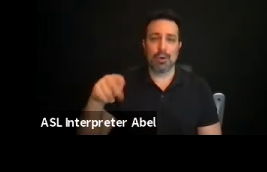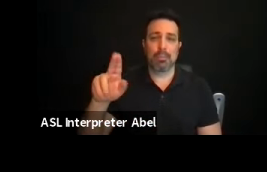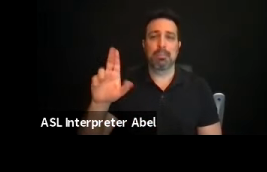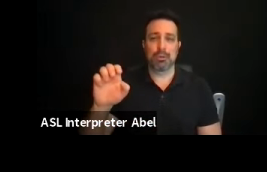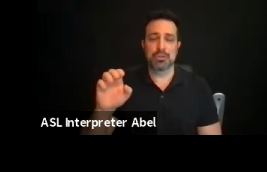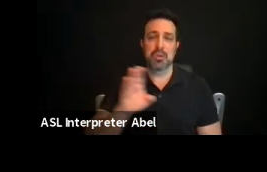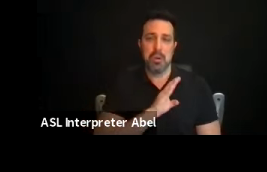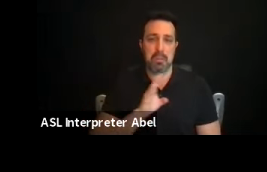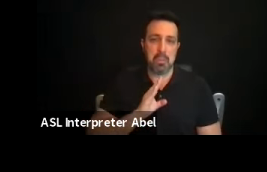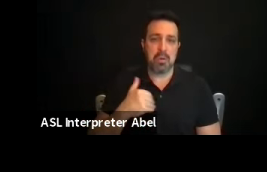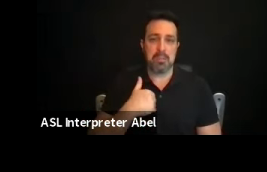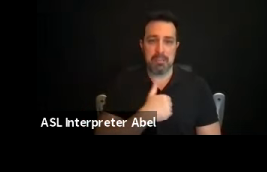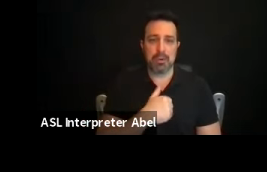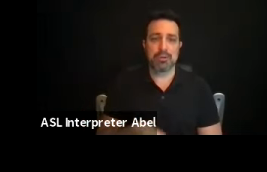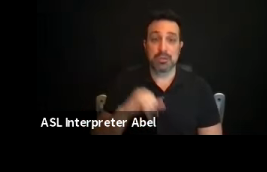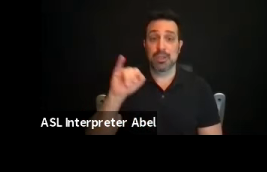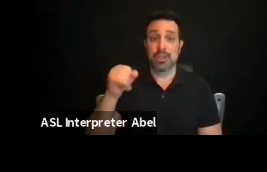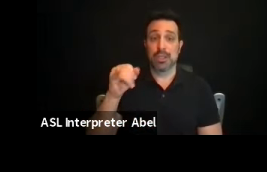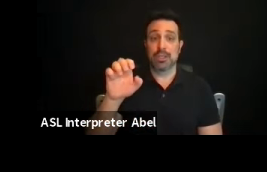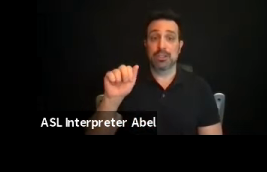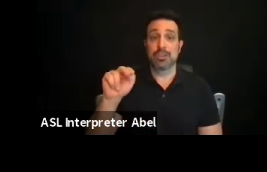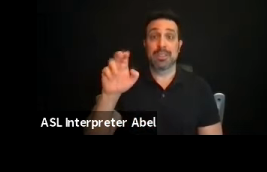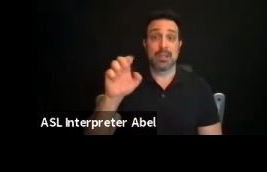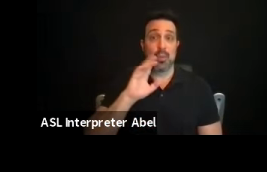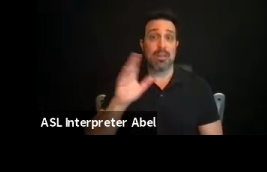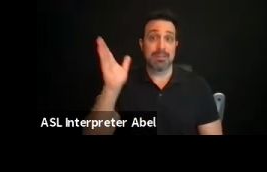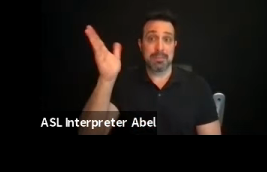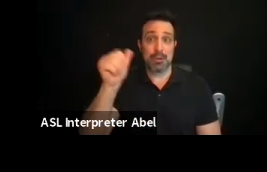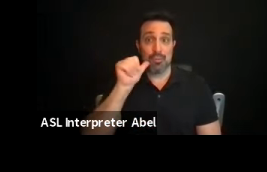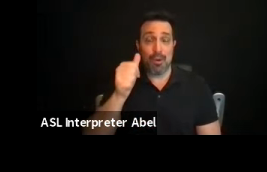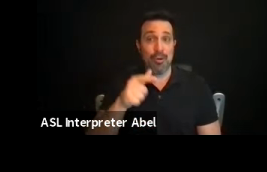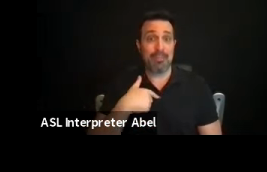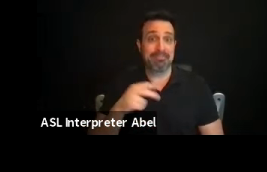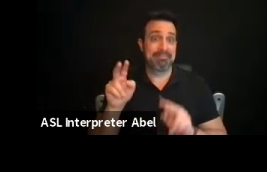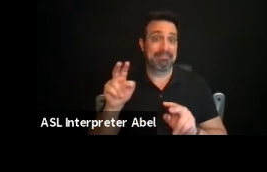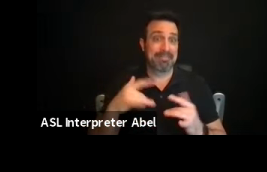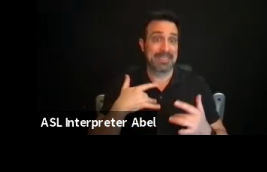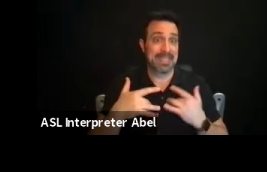Barcelo and Mariana